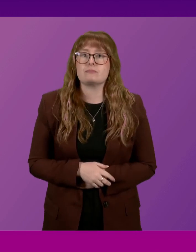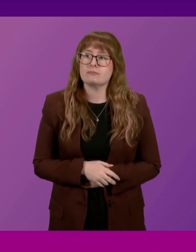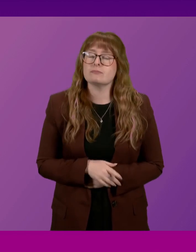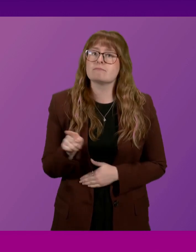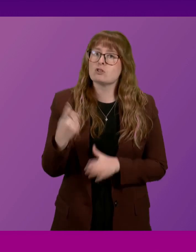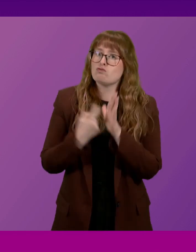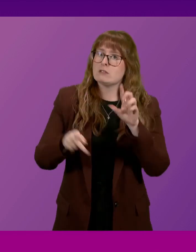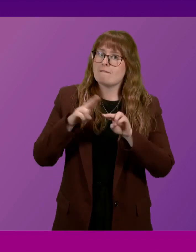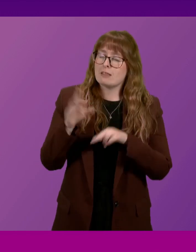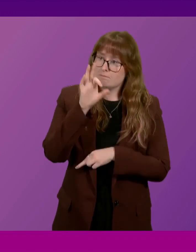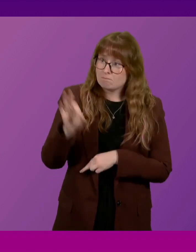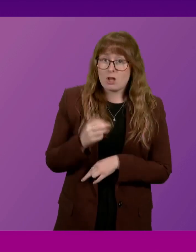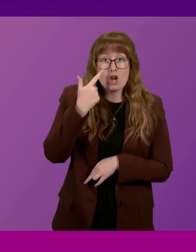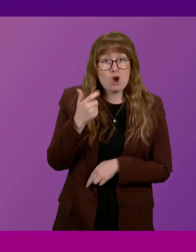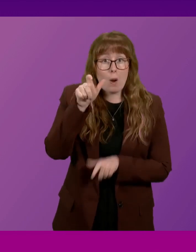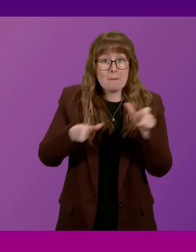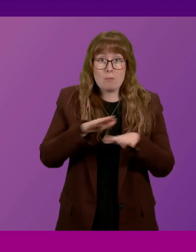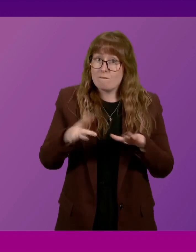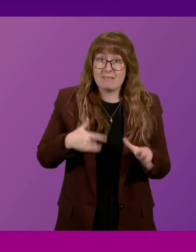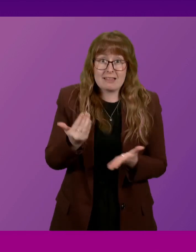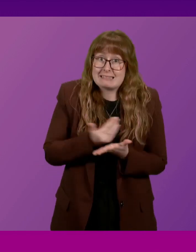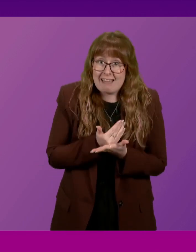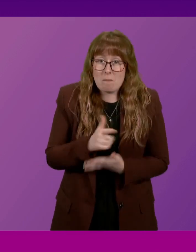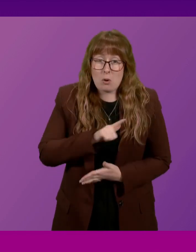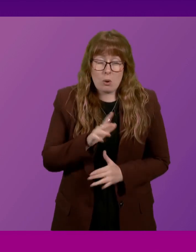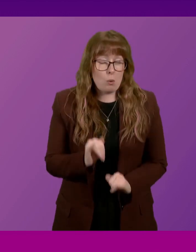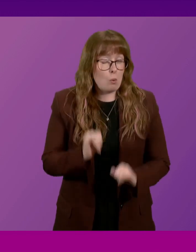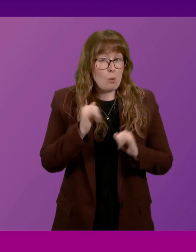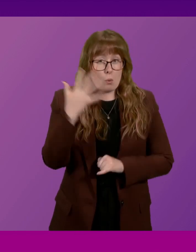Young people do not feel safe because of the sickening rise in youth violence,